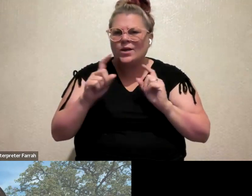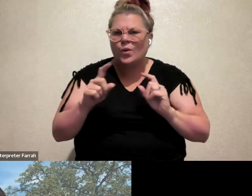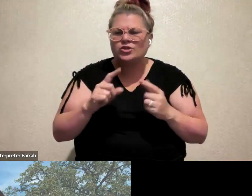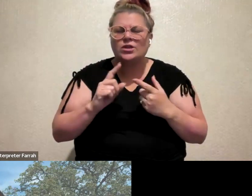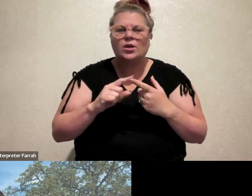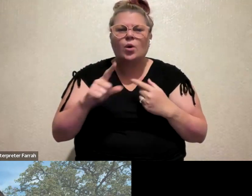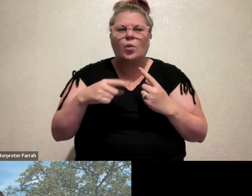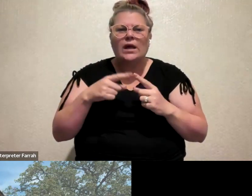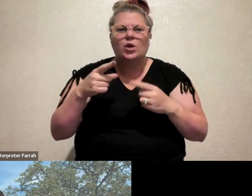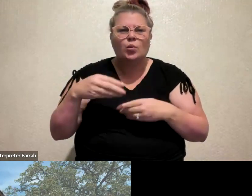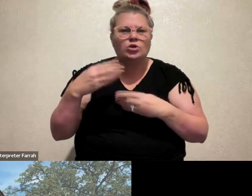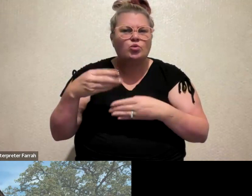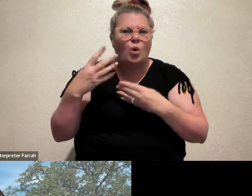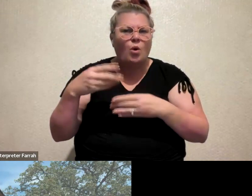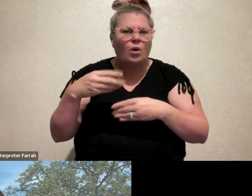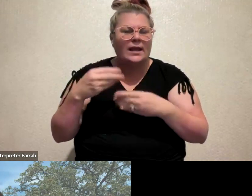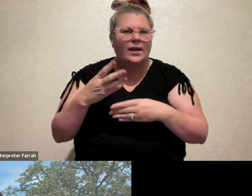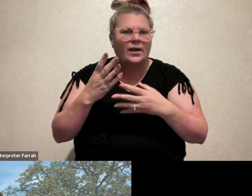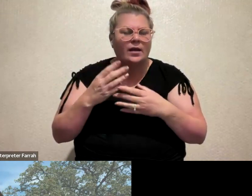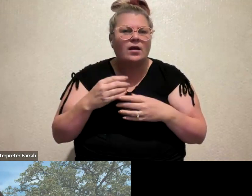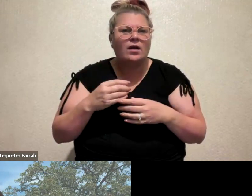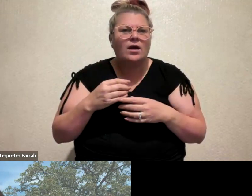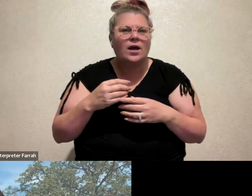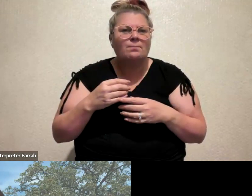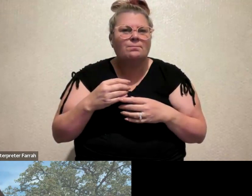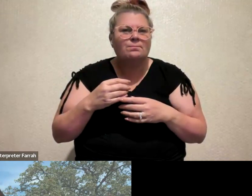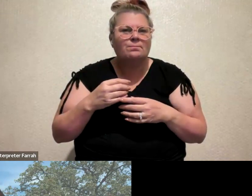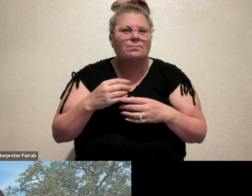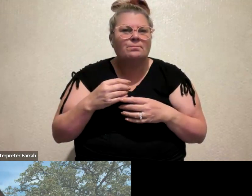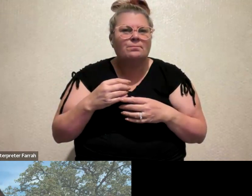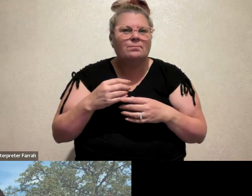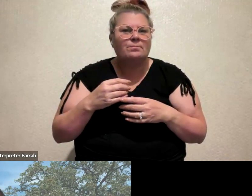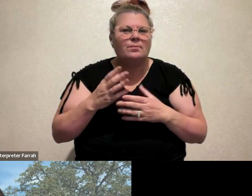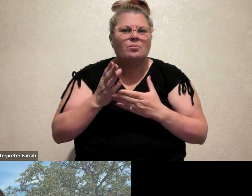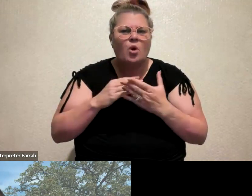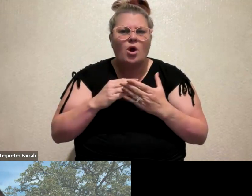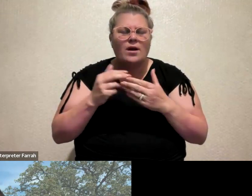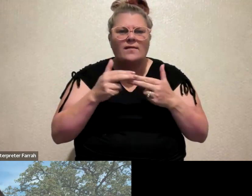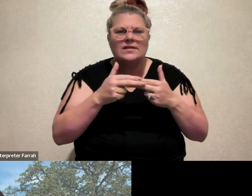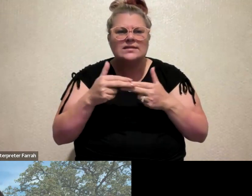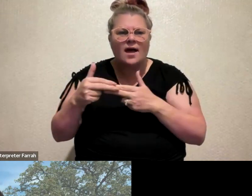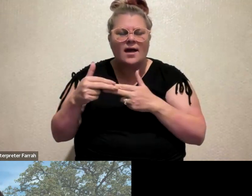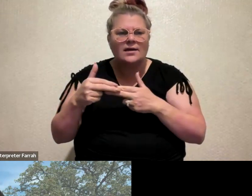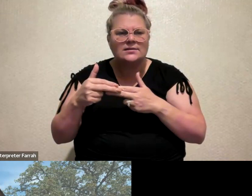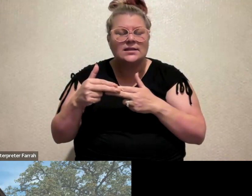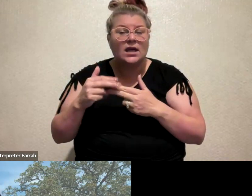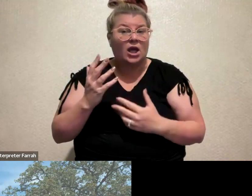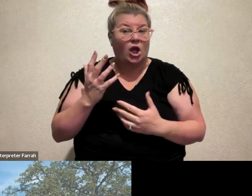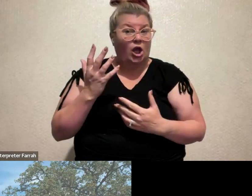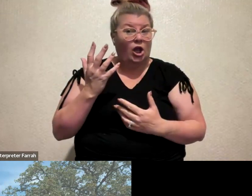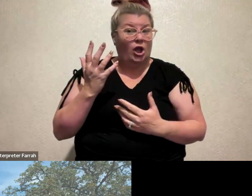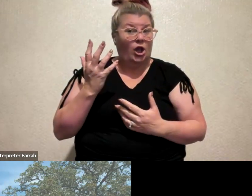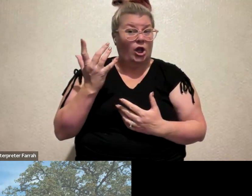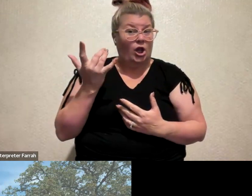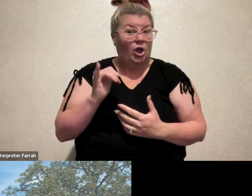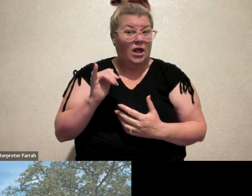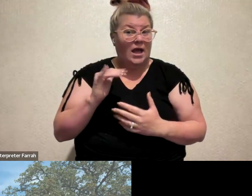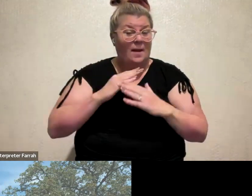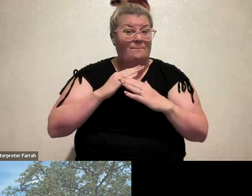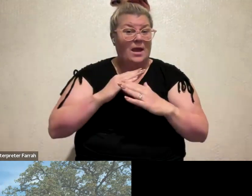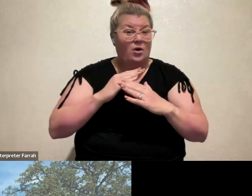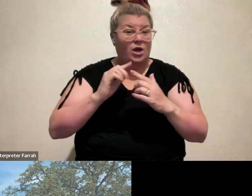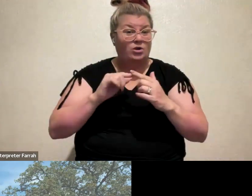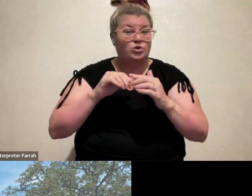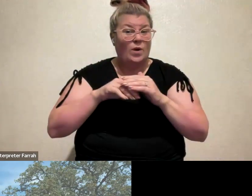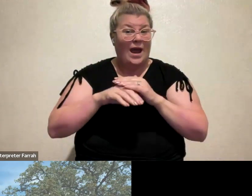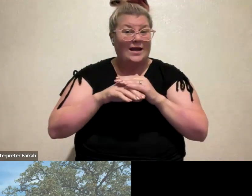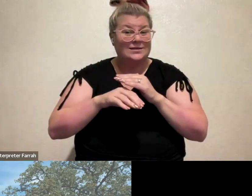scrolling through part of the slide deck there it looked like a barrier to access has actually been